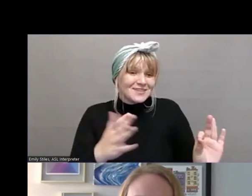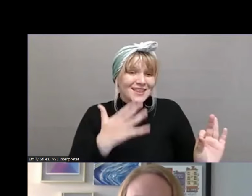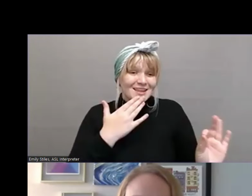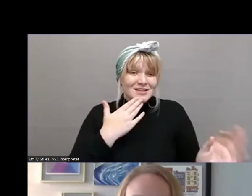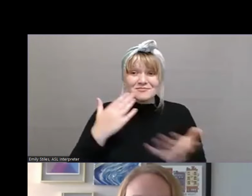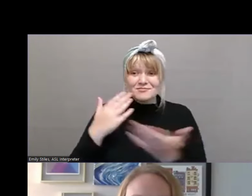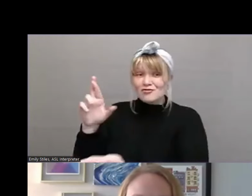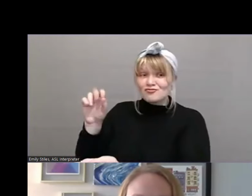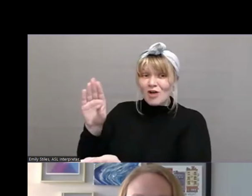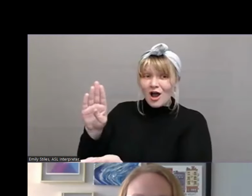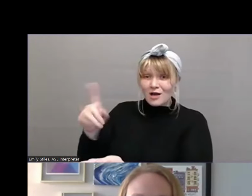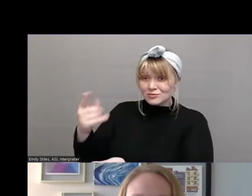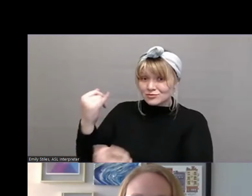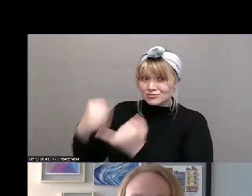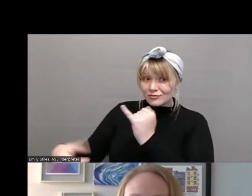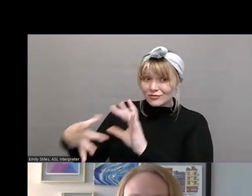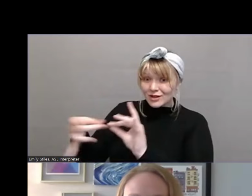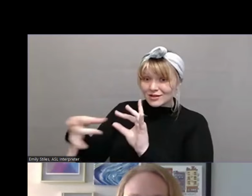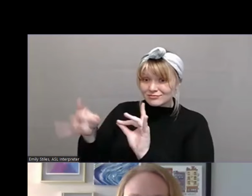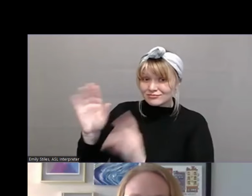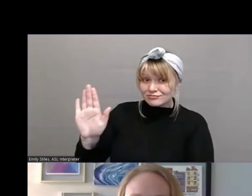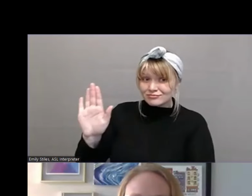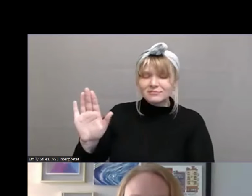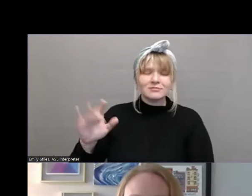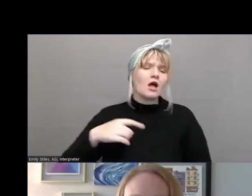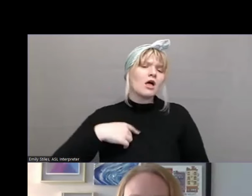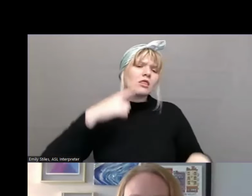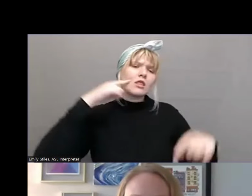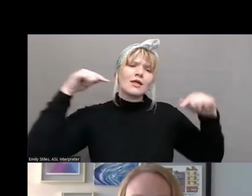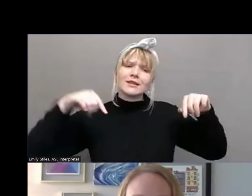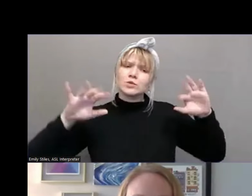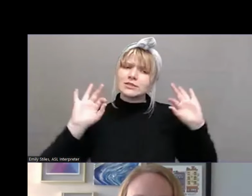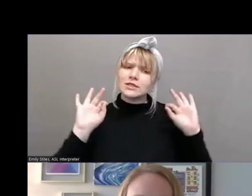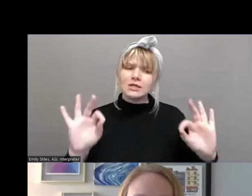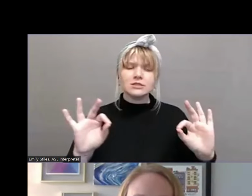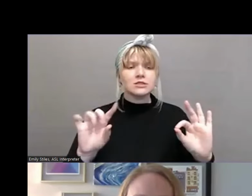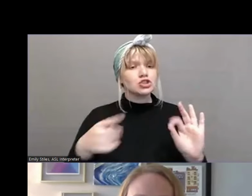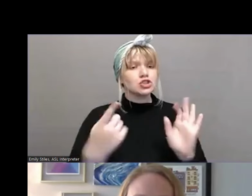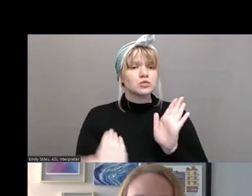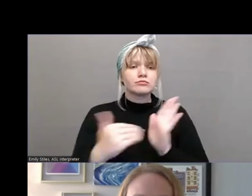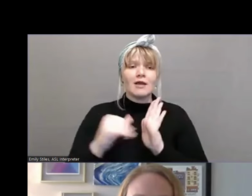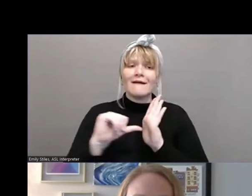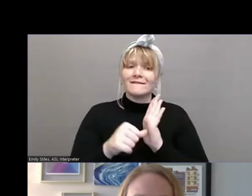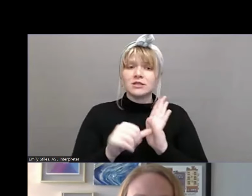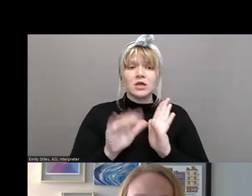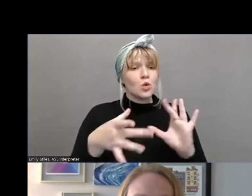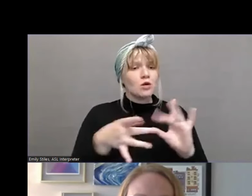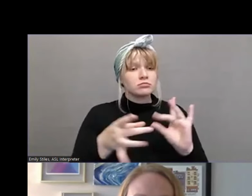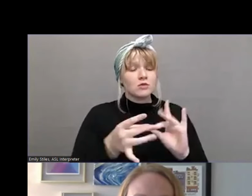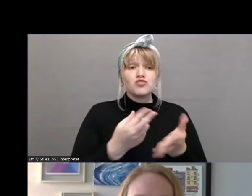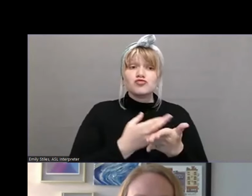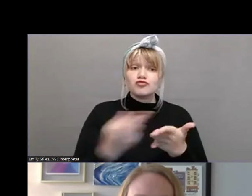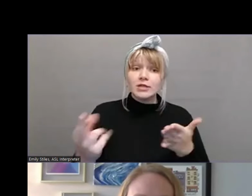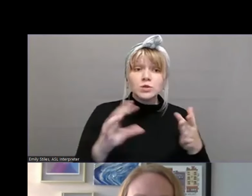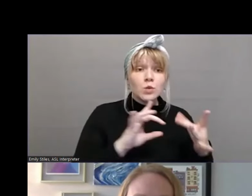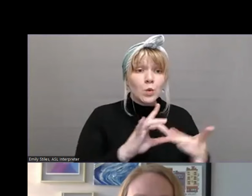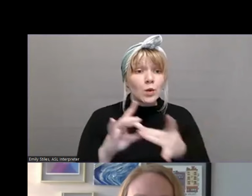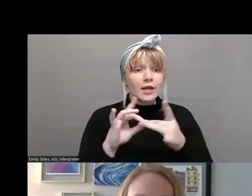I thought this was excellent. Just to emphasize what has been said - resource coordination with the Aging and Disability